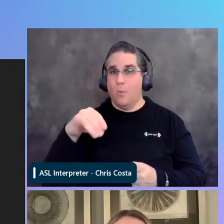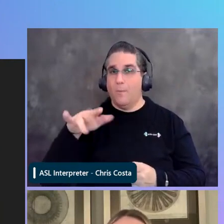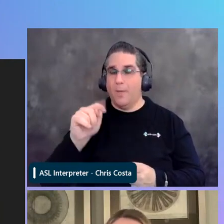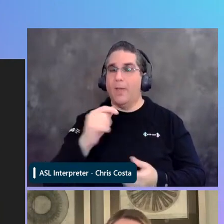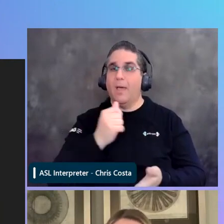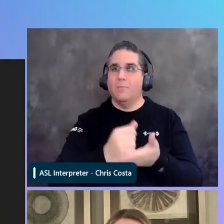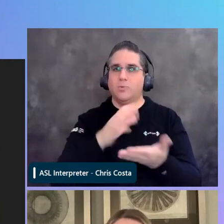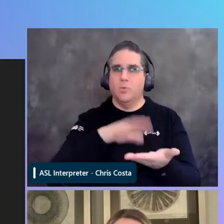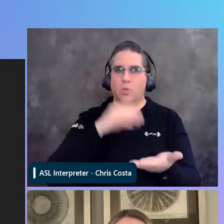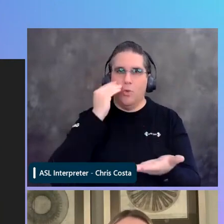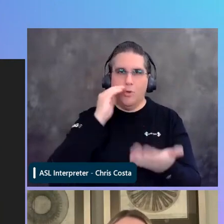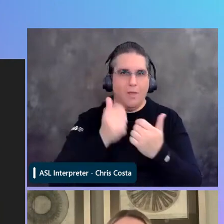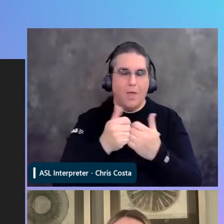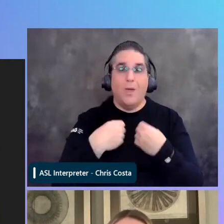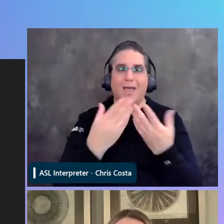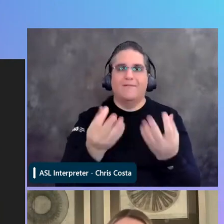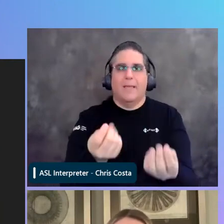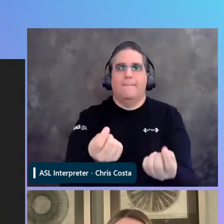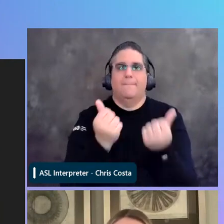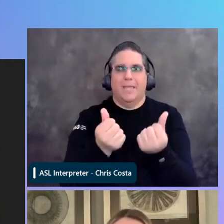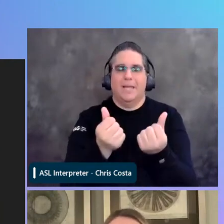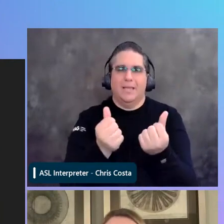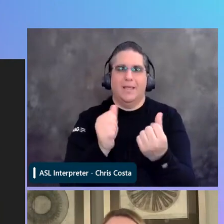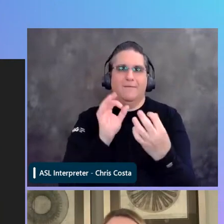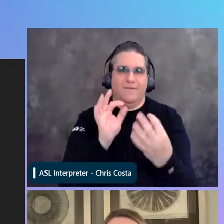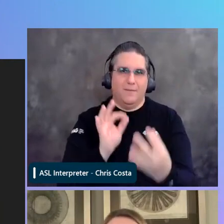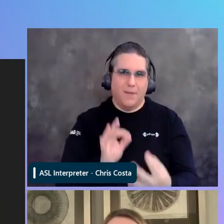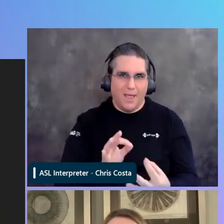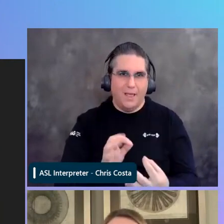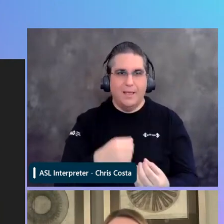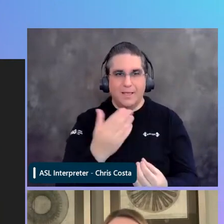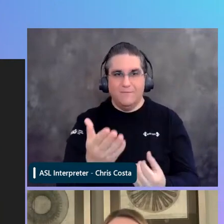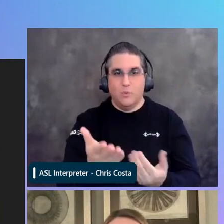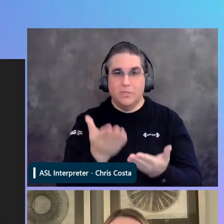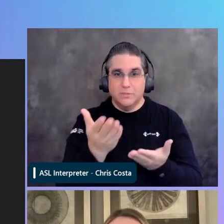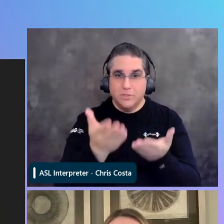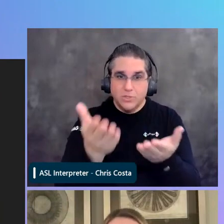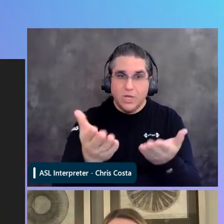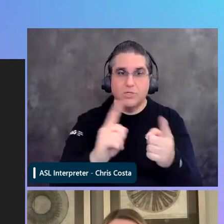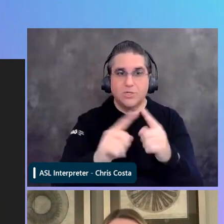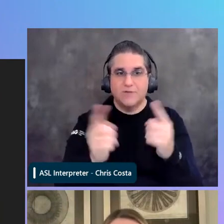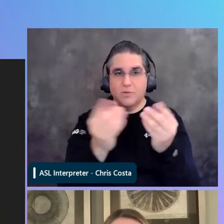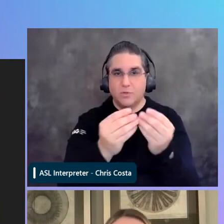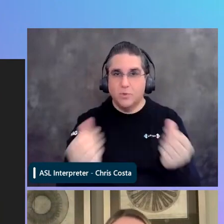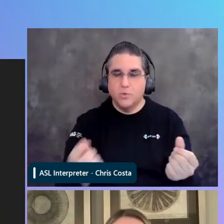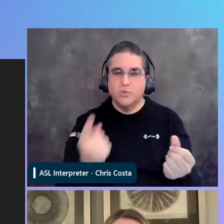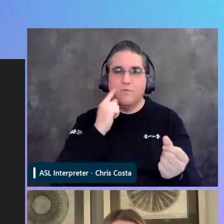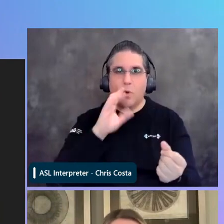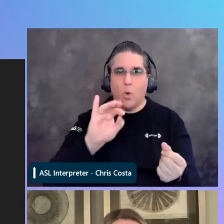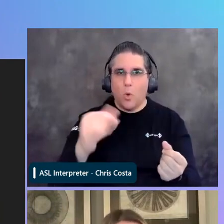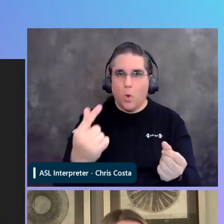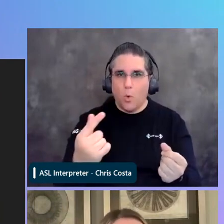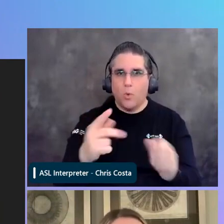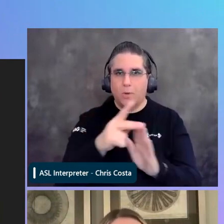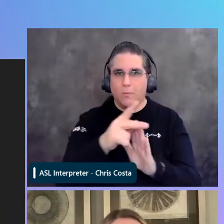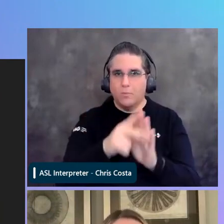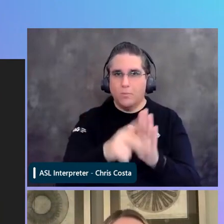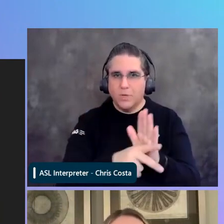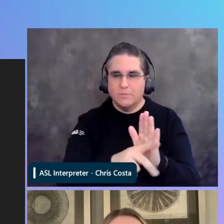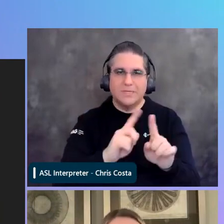immediate feedback suggesting solutions, and offering insights into coding principles and conventions and that in theory